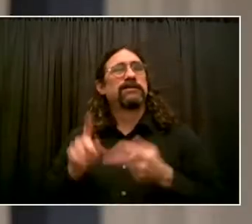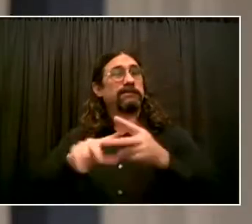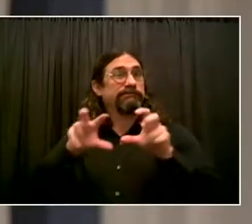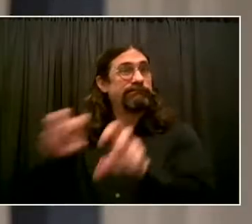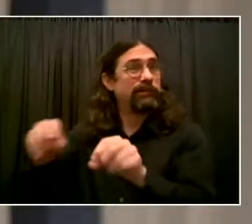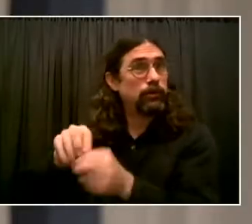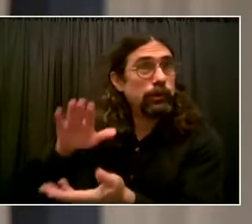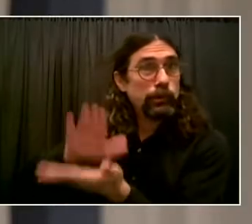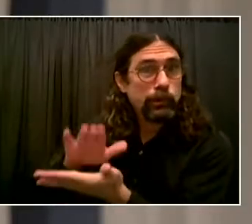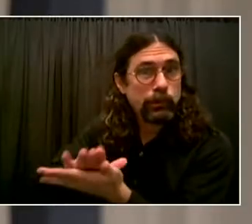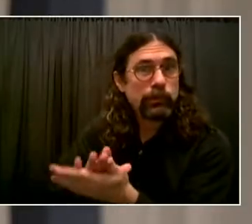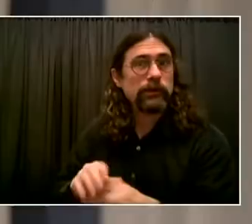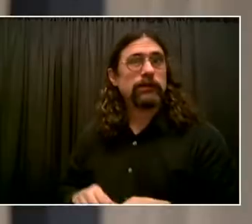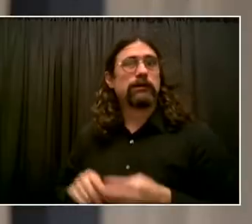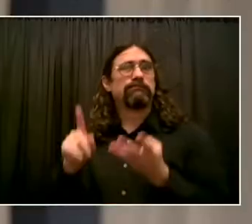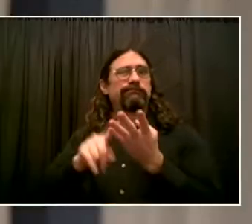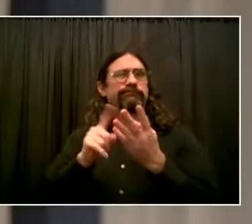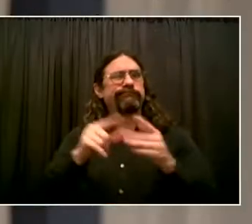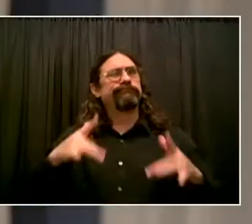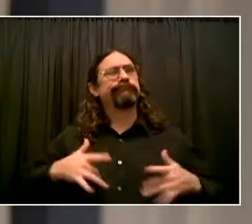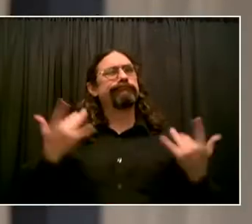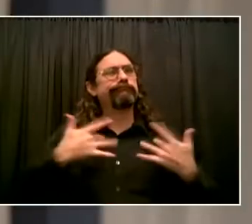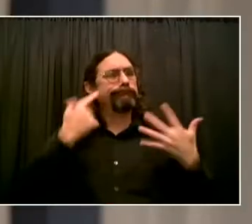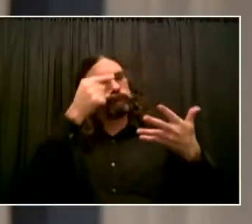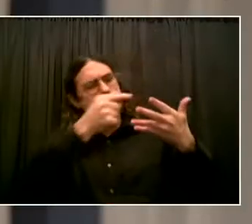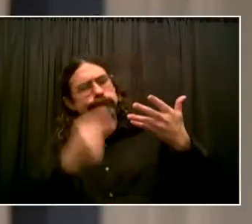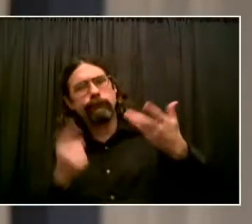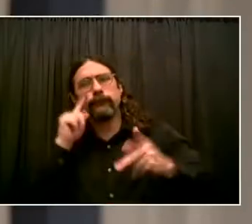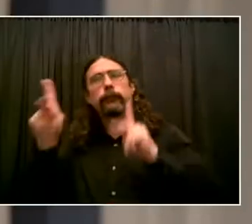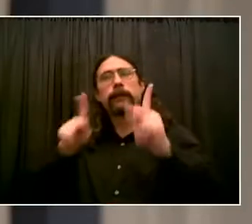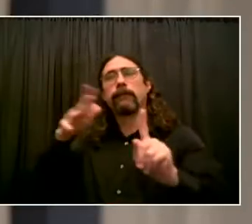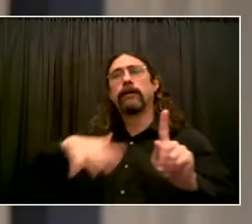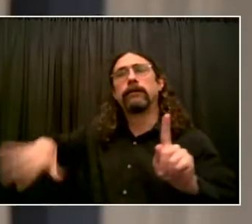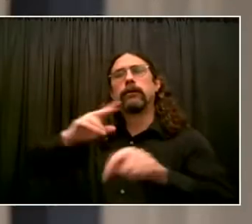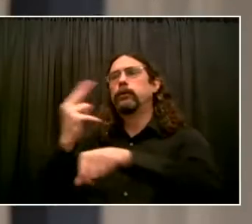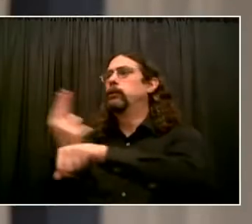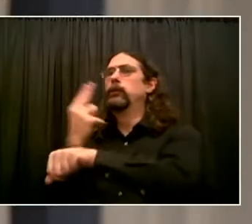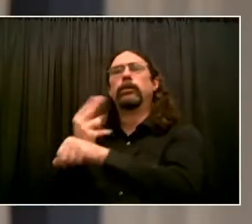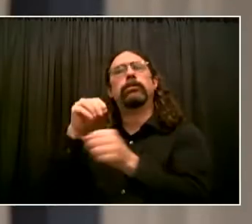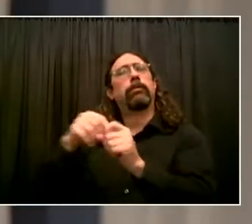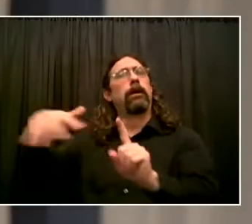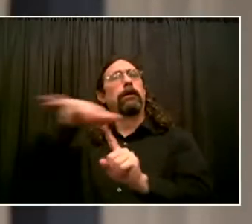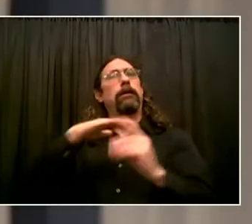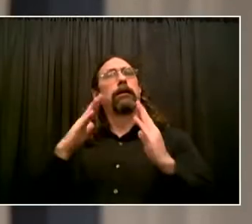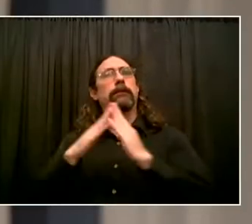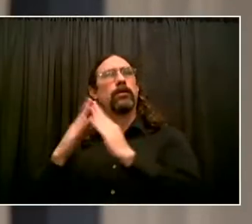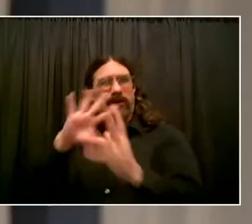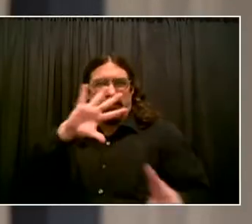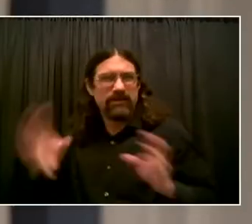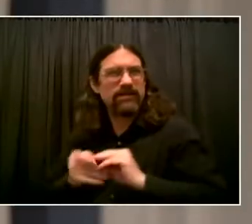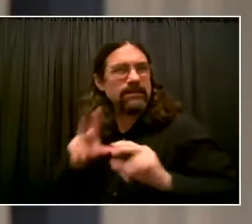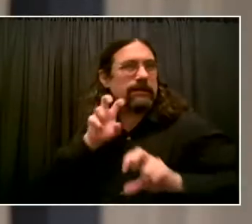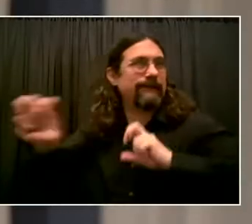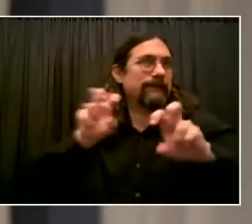PROGRAMS. INFECTIONIBLE ZONING REGULATIONS THAT INCENTIVIZE FUTURE SCHOOLS, TRANSIT AECCSBISILITY AND SPACE FOR